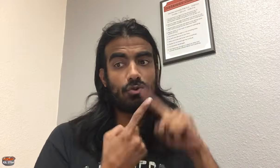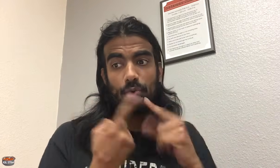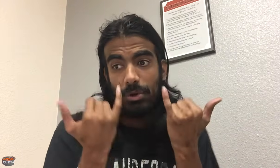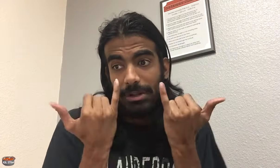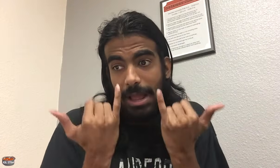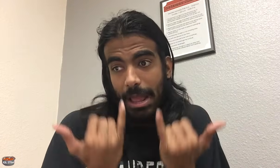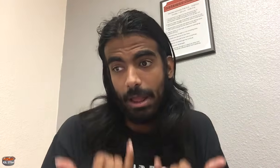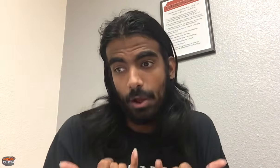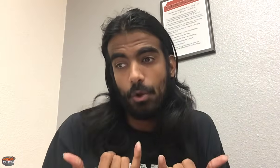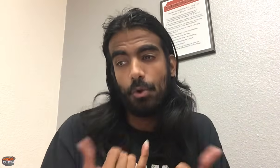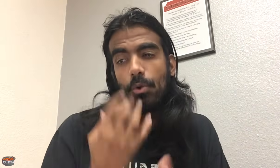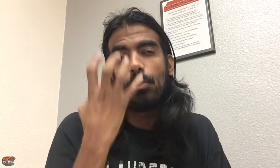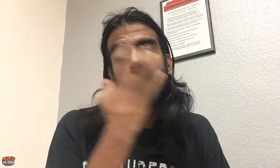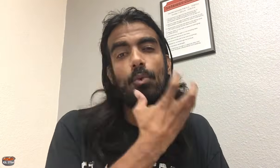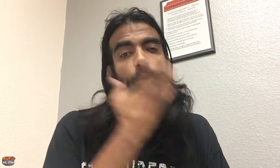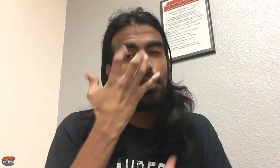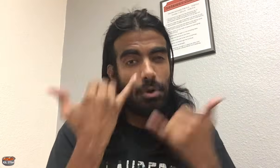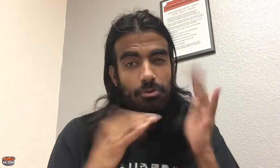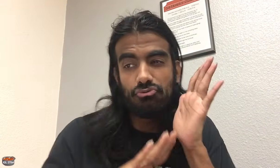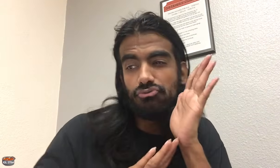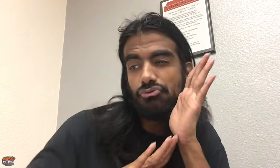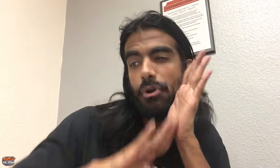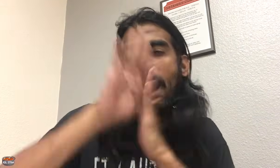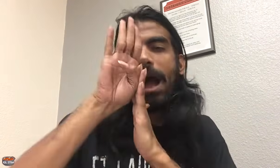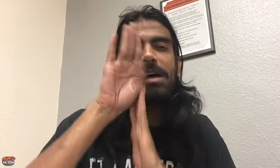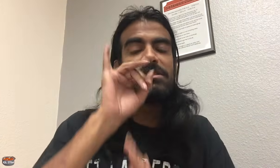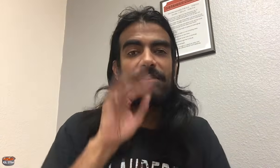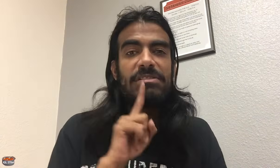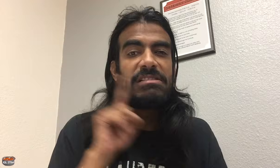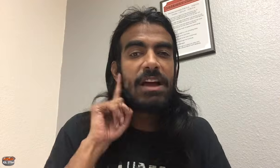I would say from about the year 2000 until the present time,